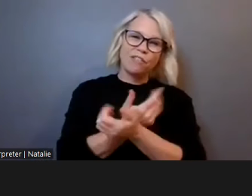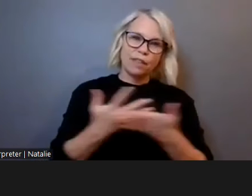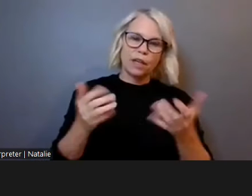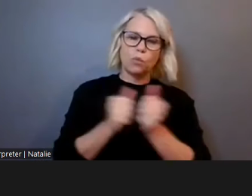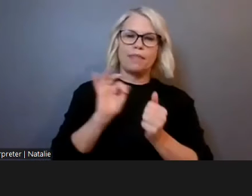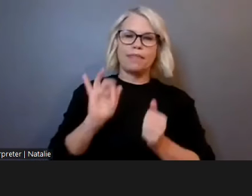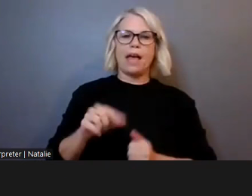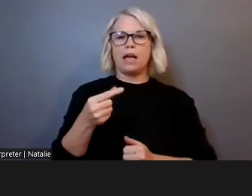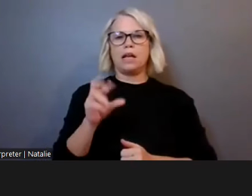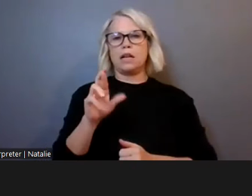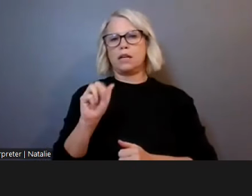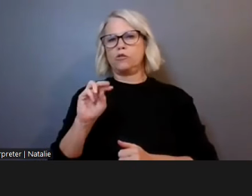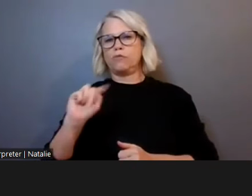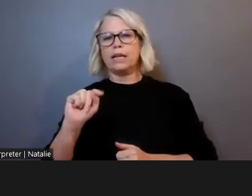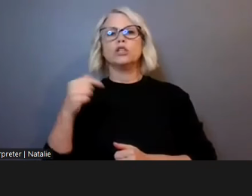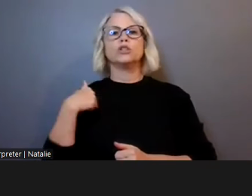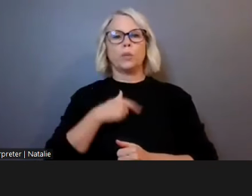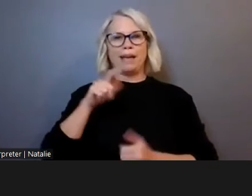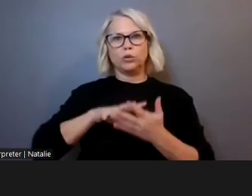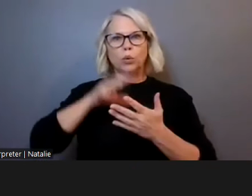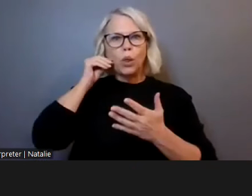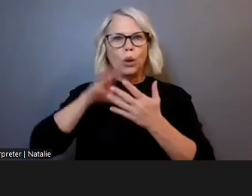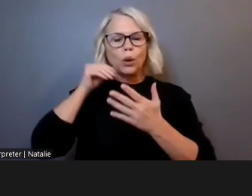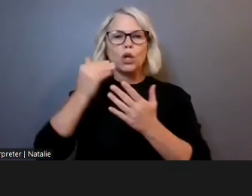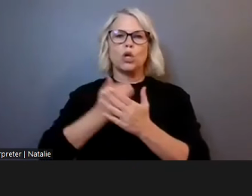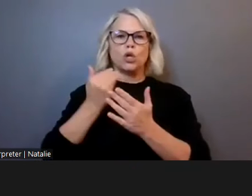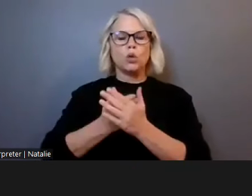We are having to learn a new program.